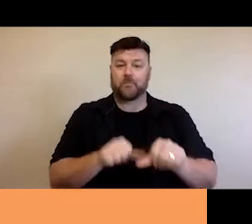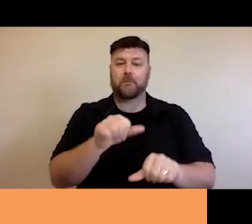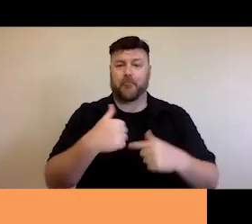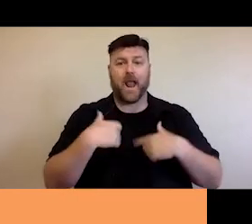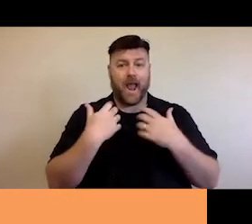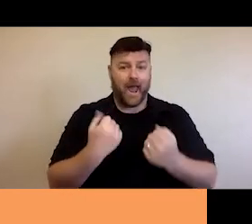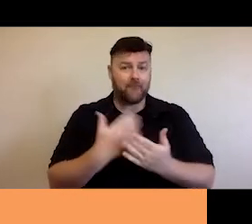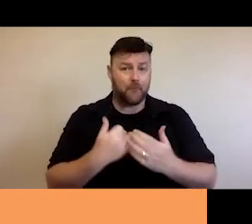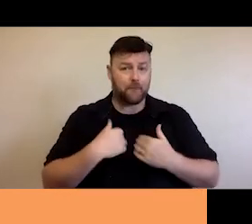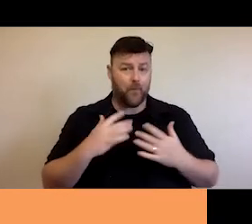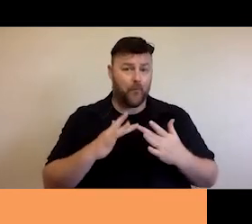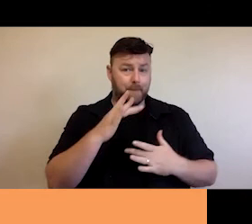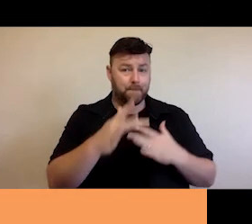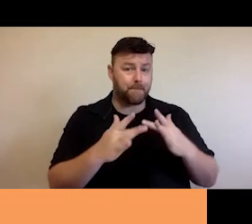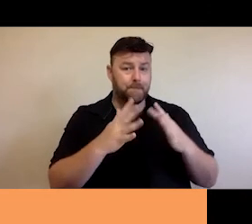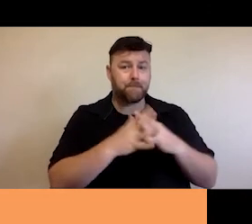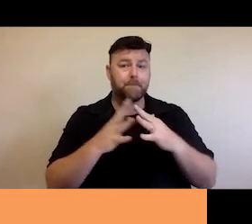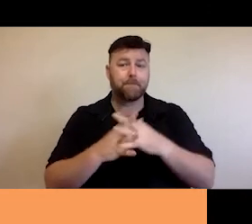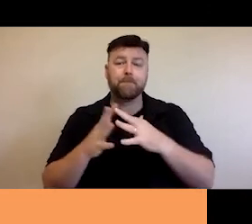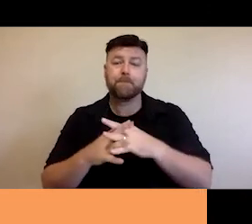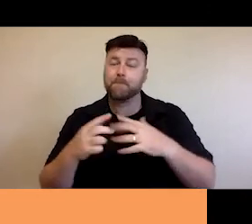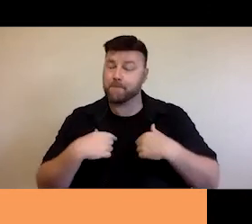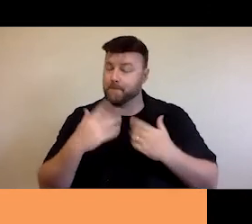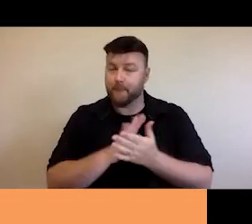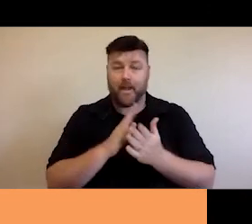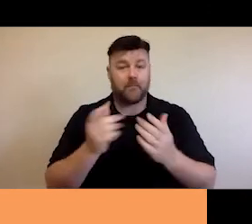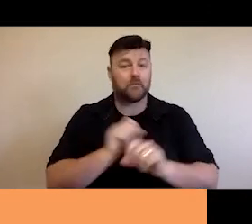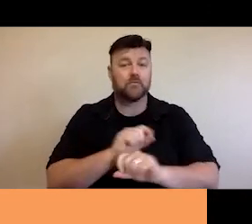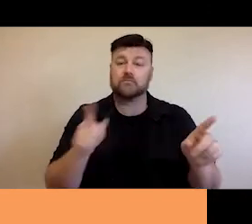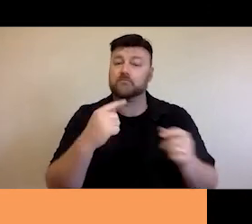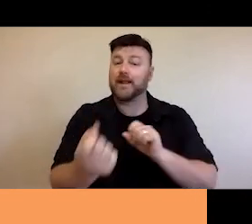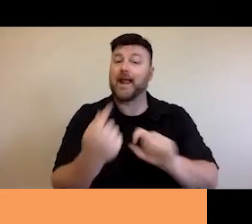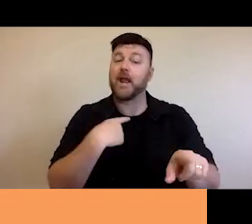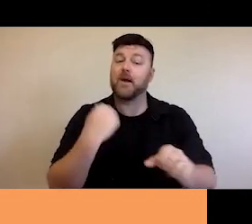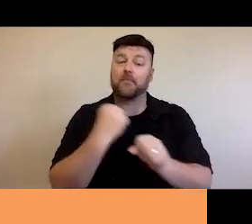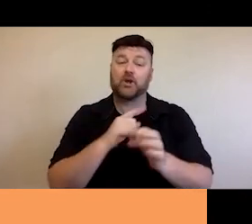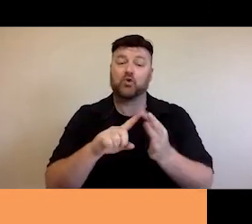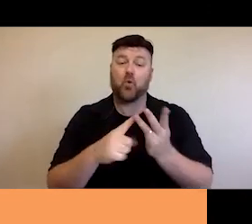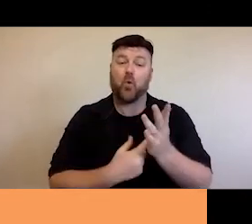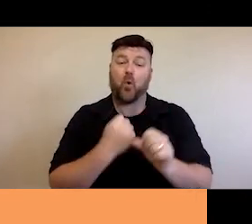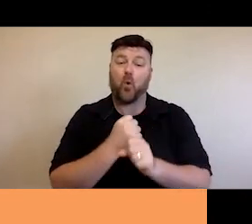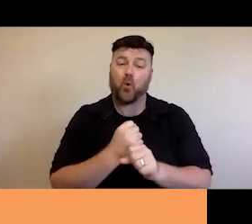happy to share slides later on - email me at george@sparkstrategy.com.au.